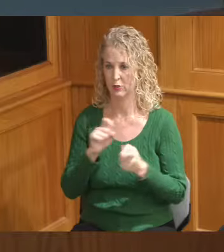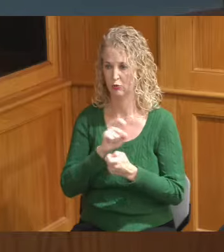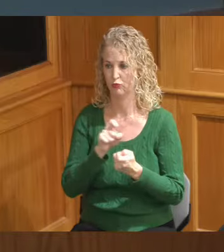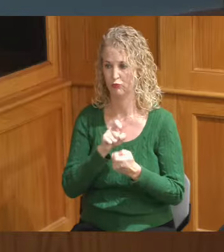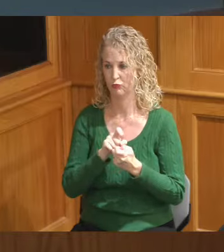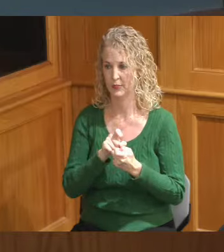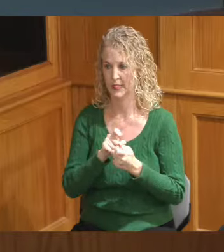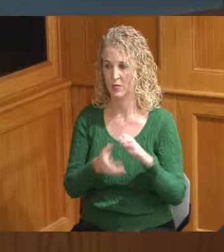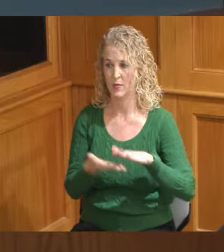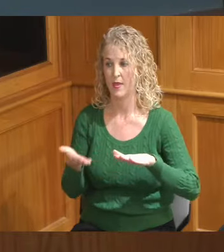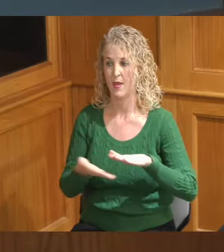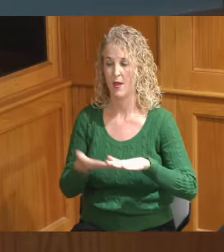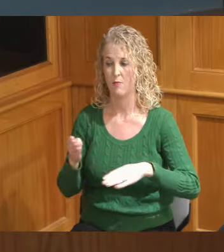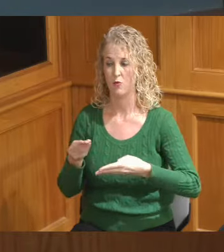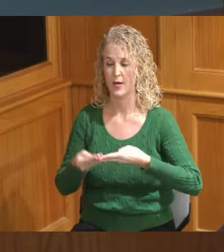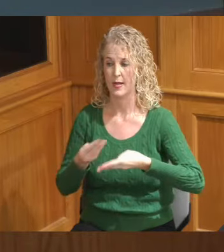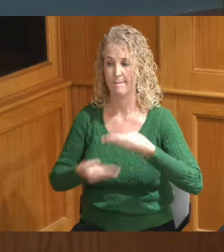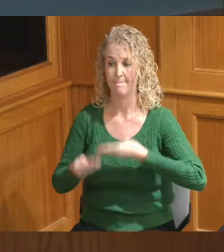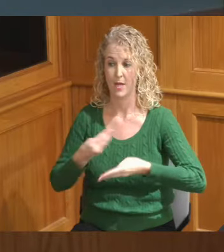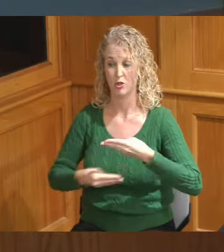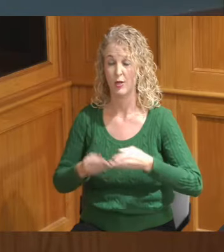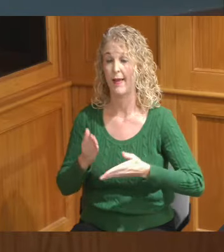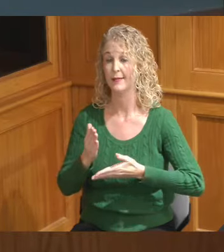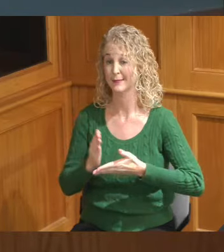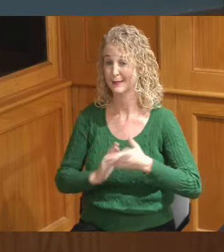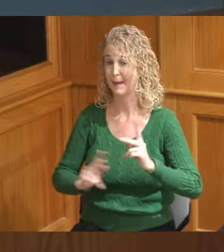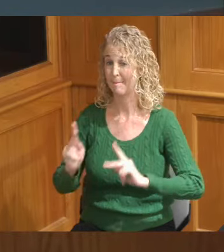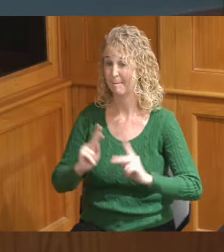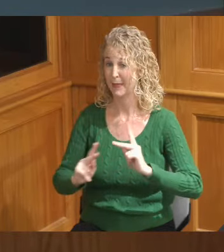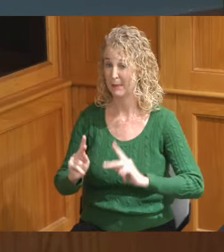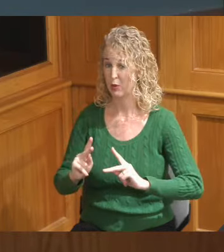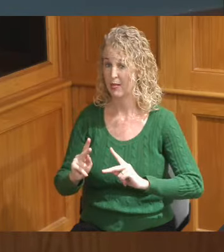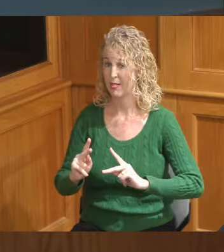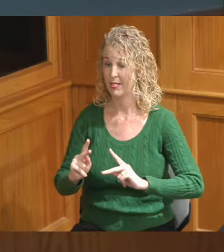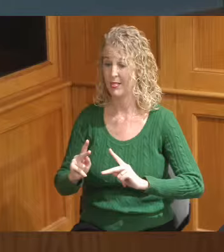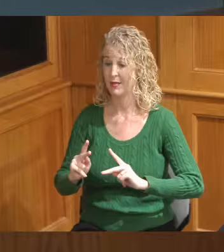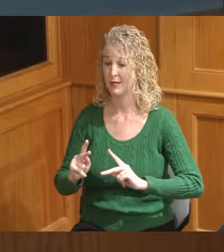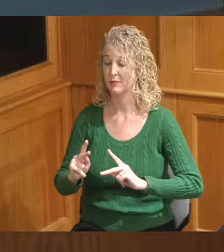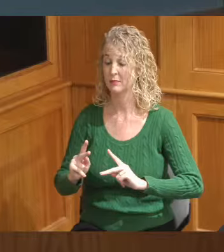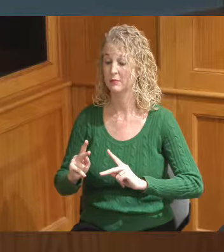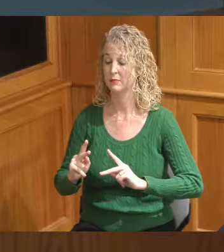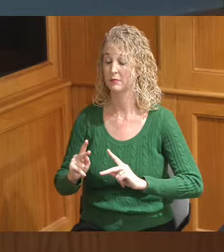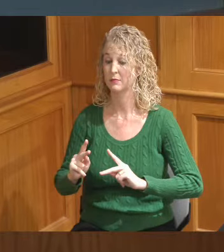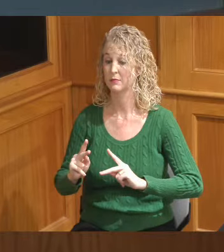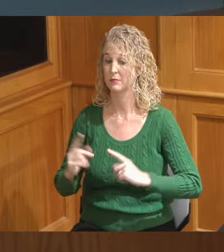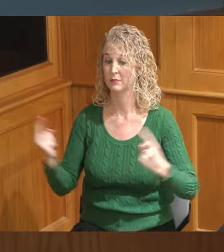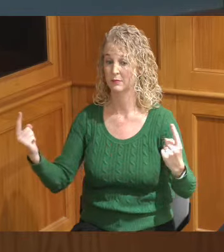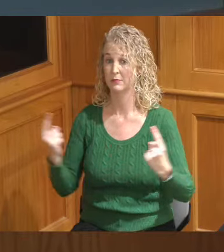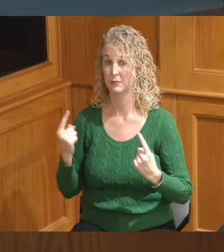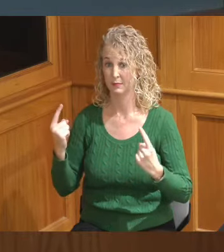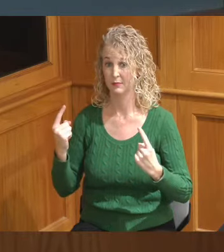the operating budget and some of the folks that are that come in and and testify at the public